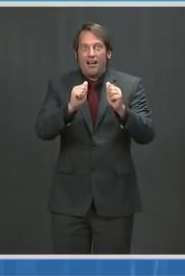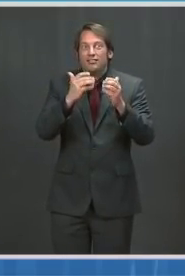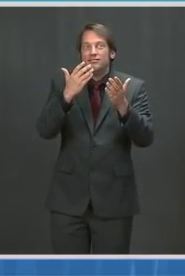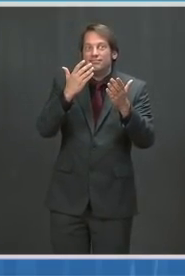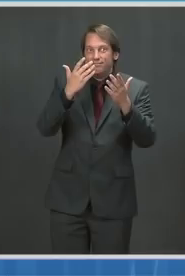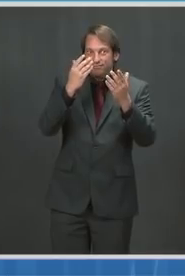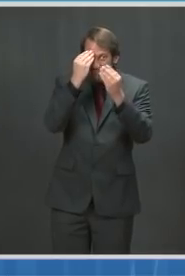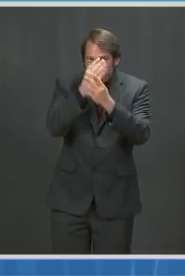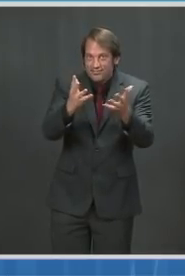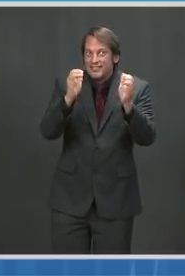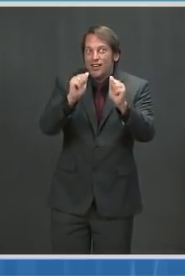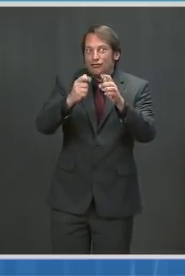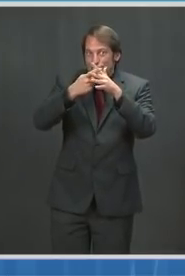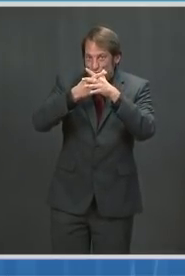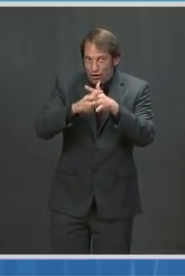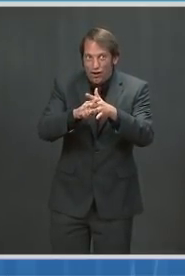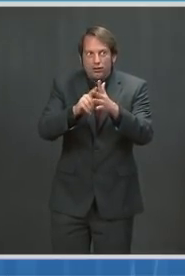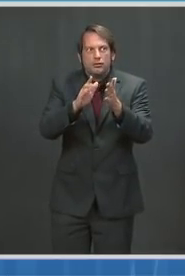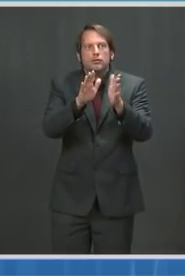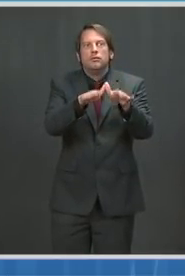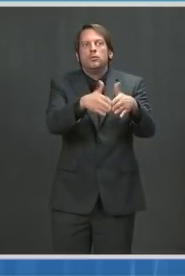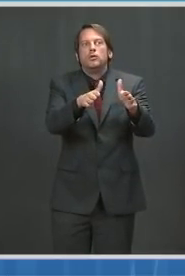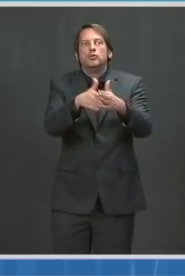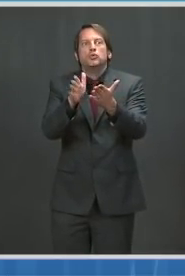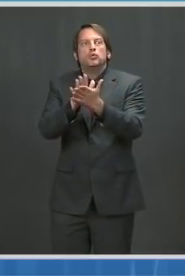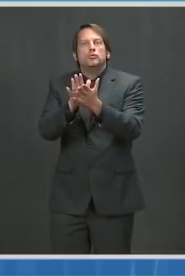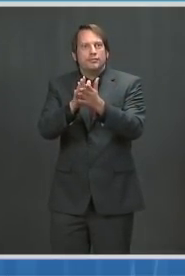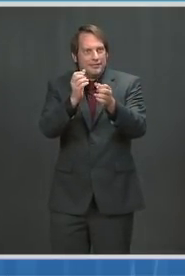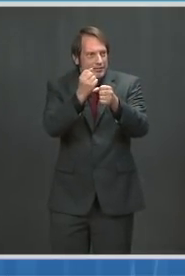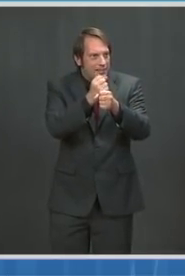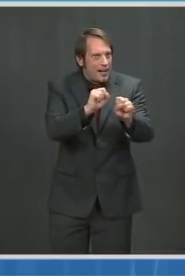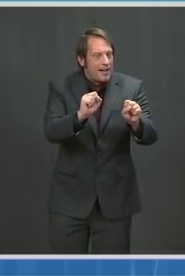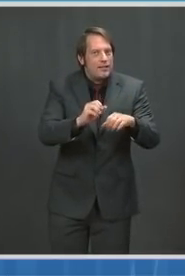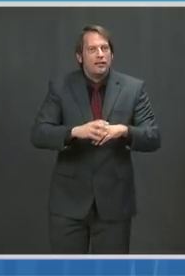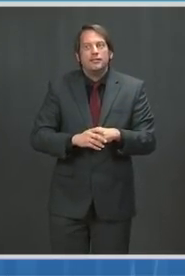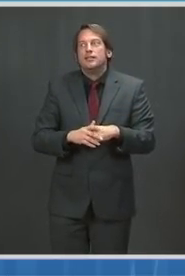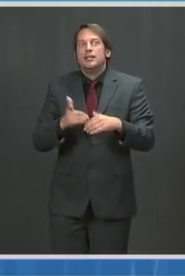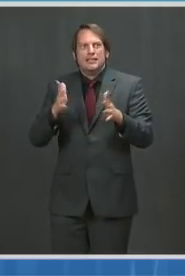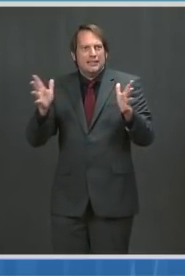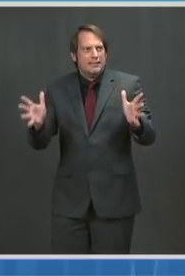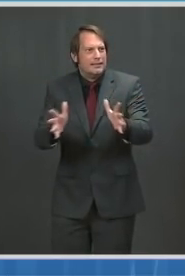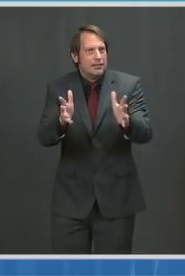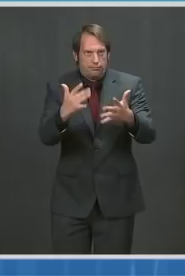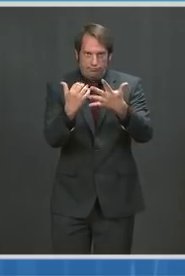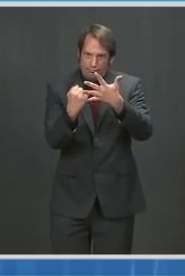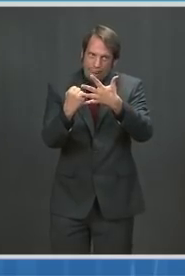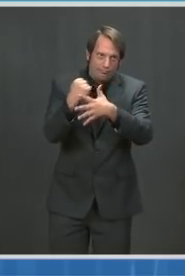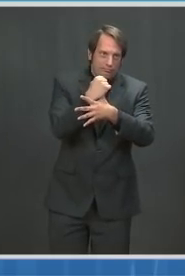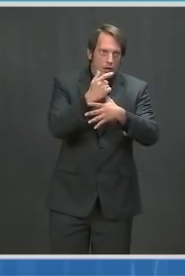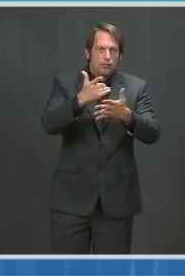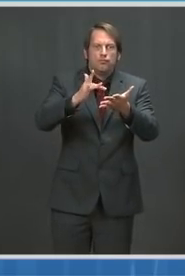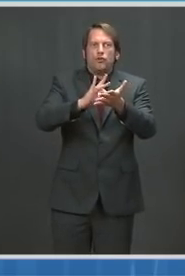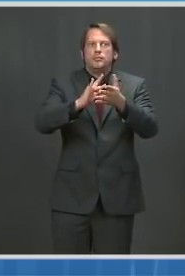and the Federal Retail Pharmacy Program to prioritize the vaccination of teachers, school staff,